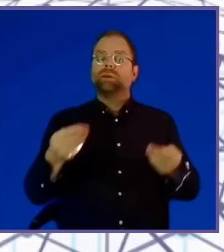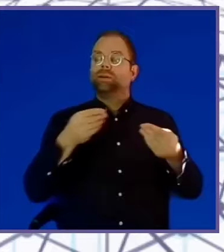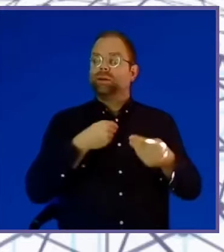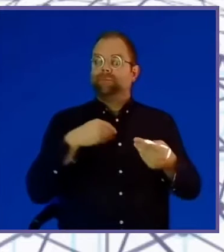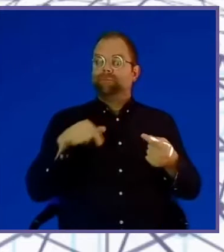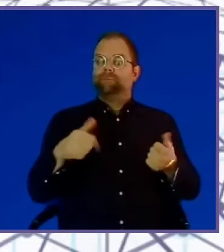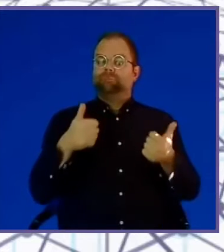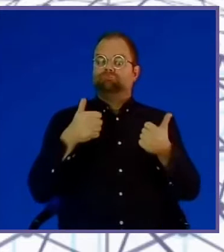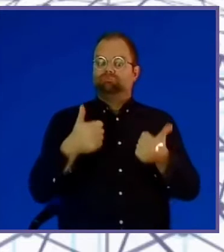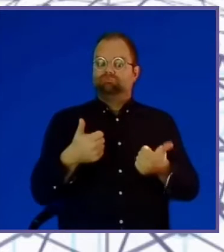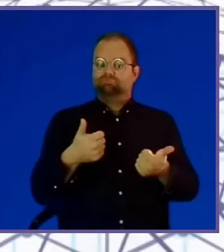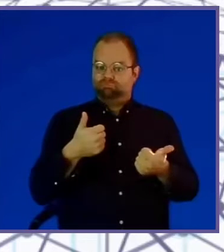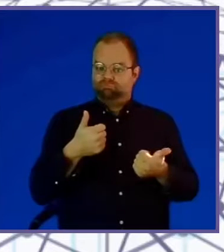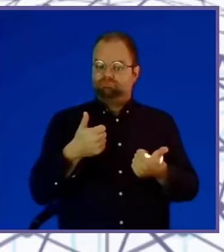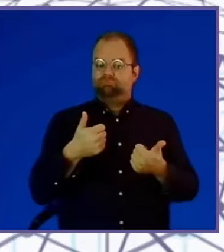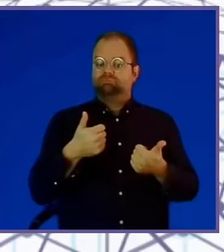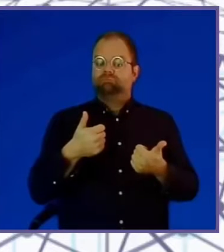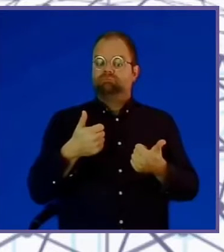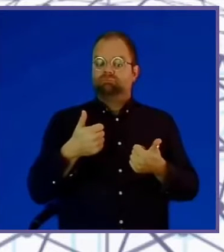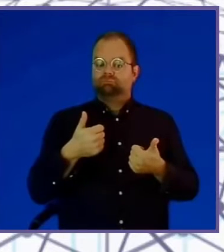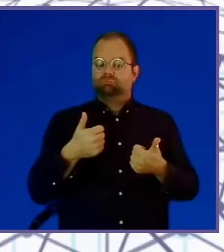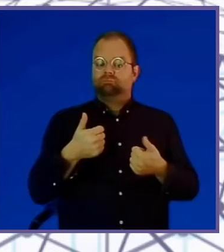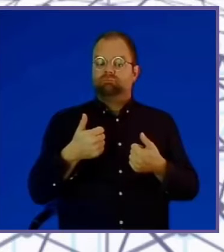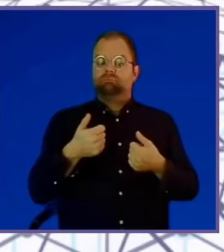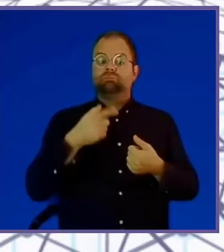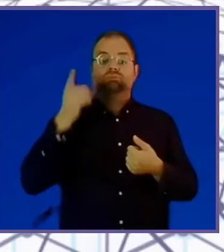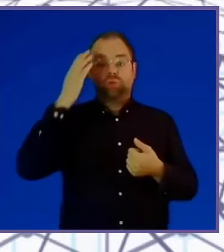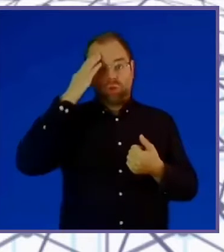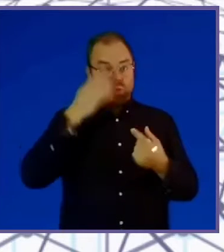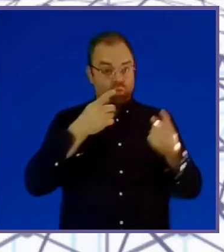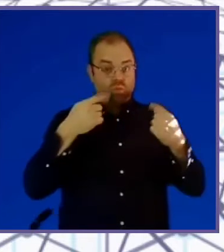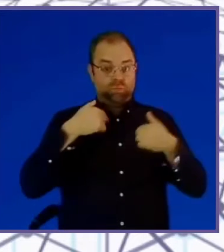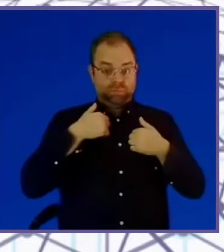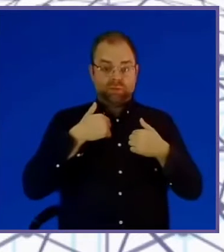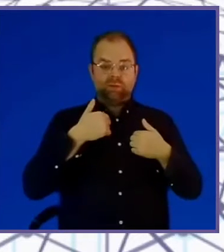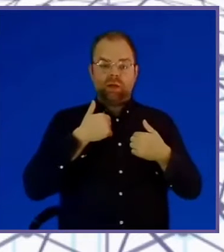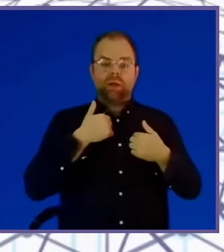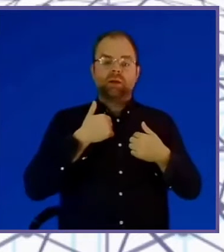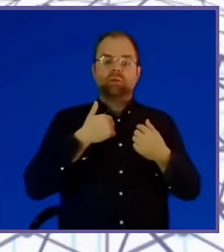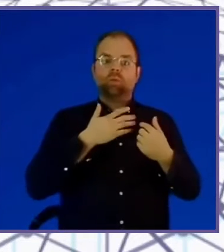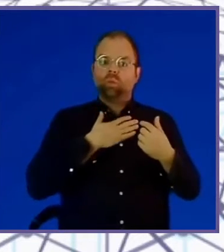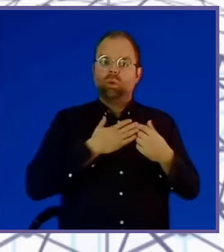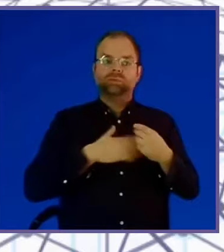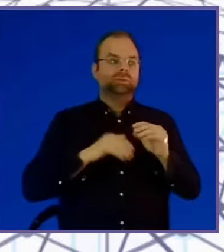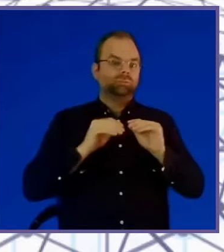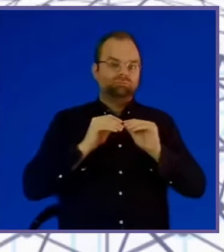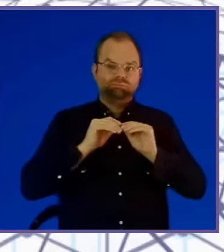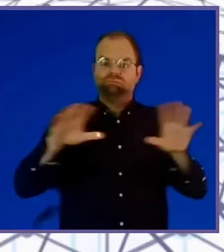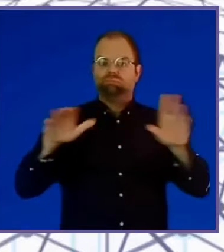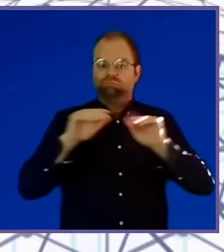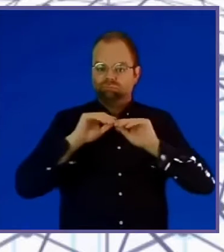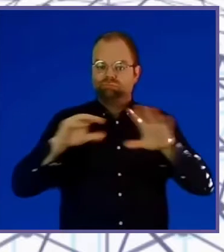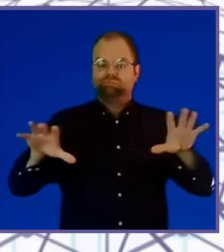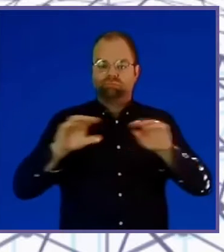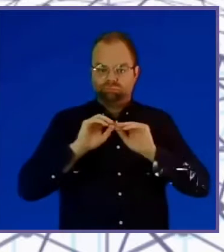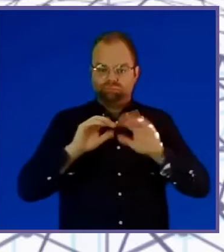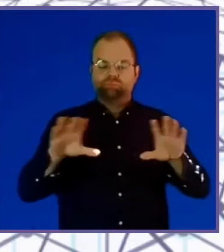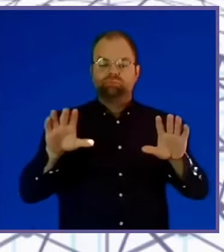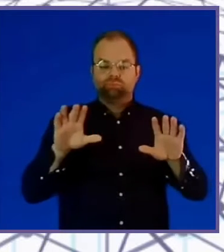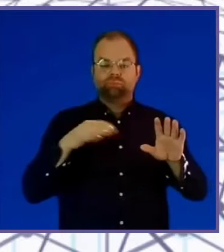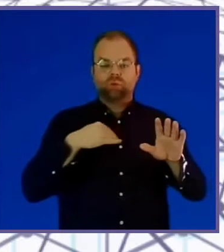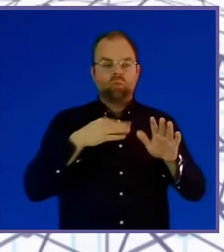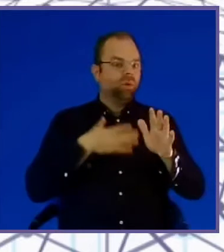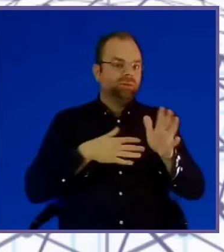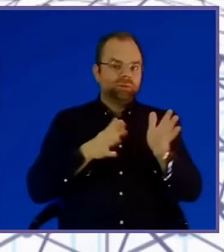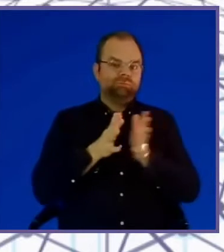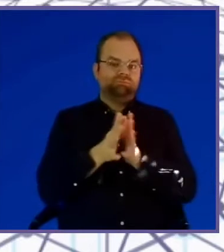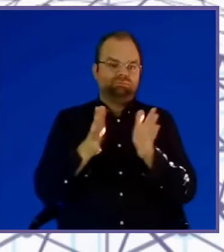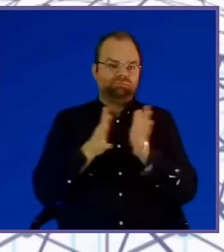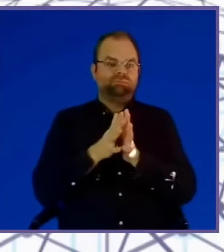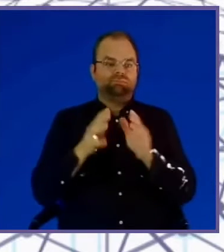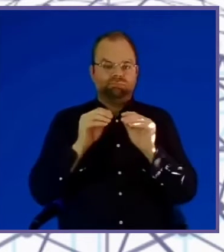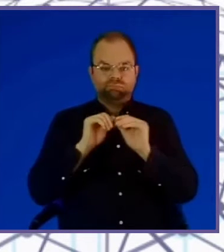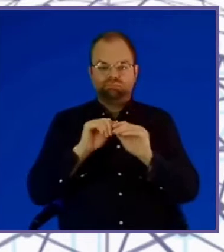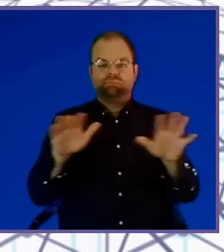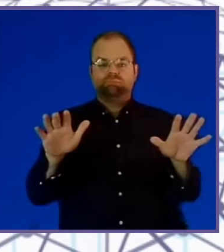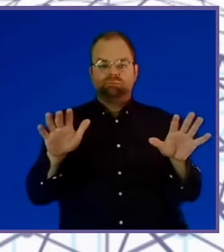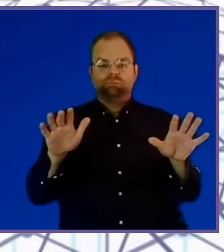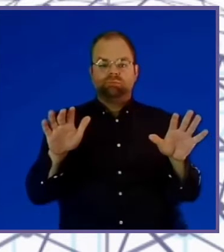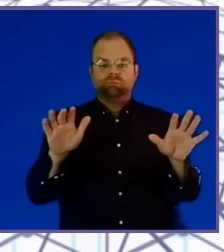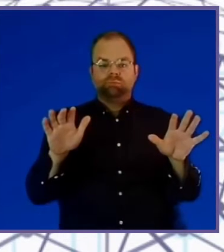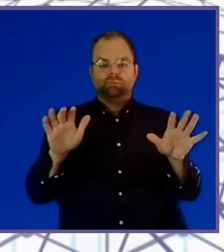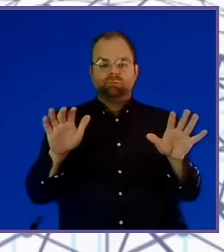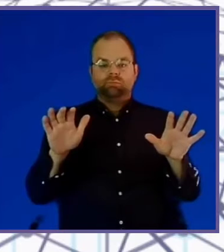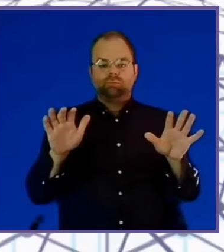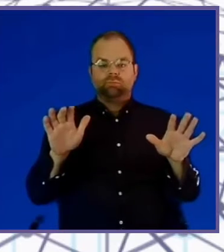key facts about deaf blindness that have huge implications on our work on accessibility.